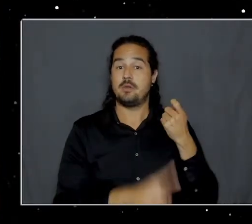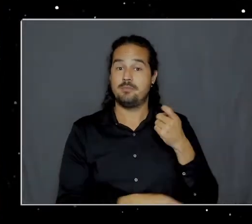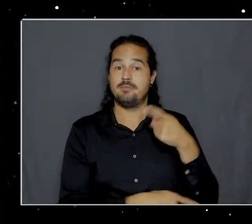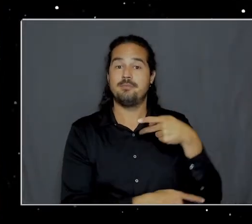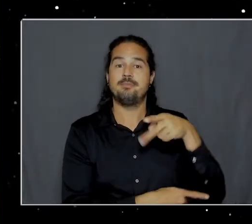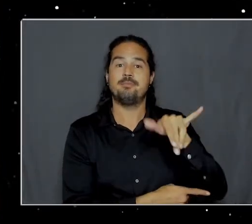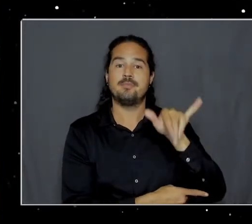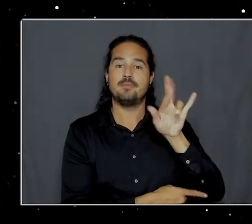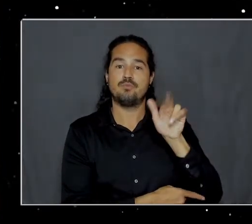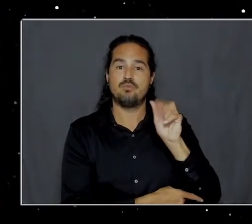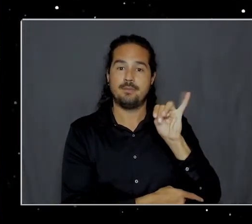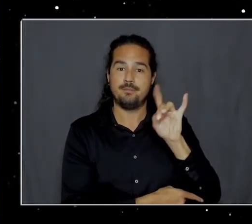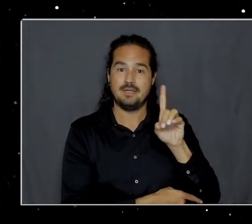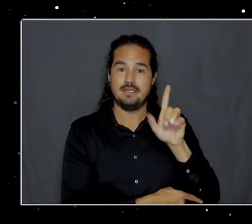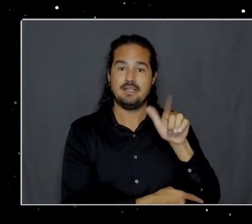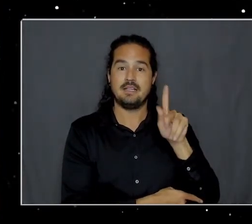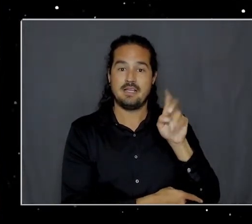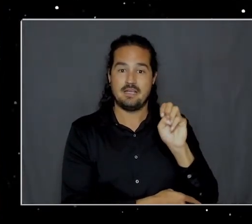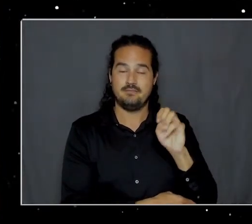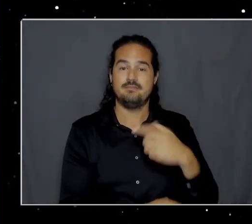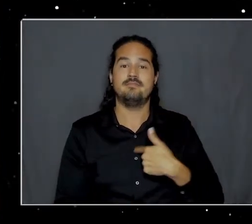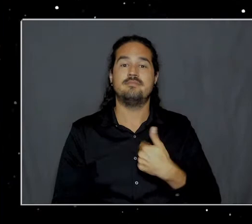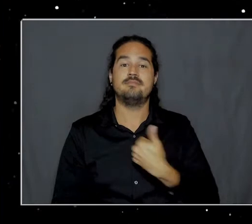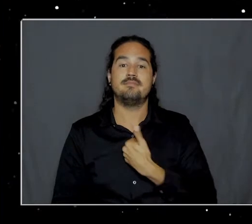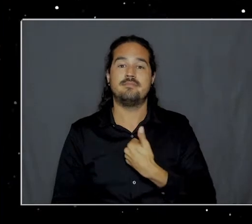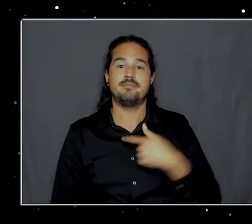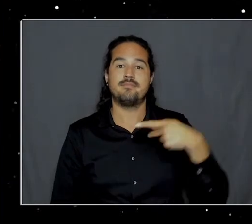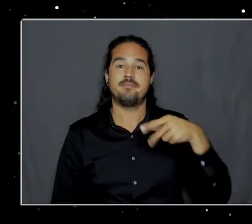MY FAMILY COMES FROM PYRAMID LAKE.